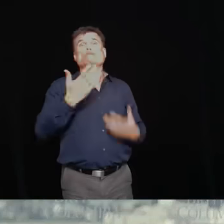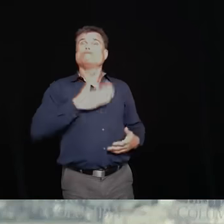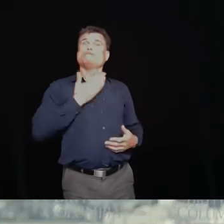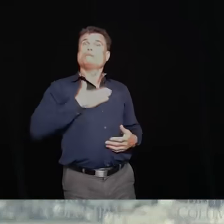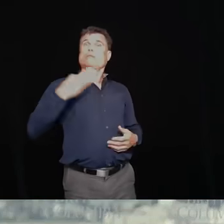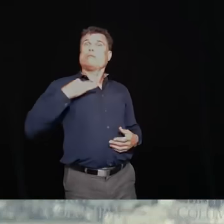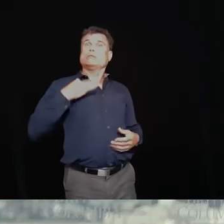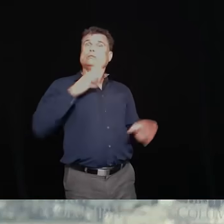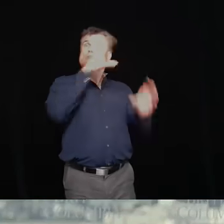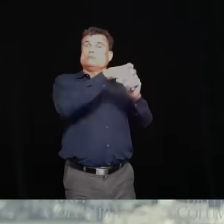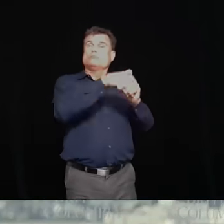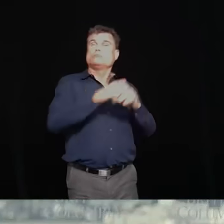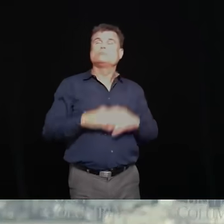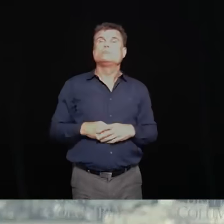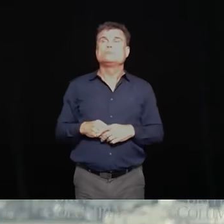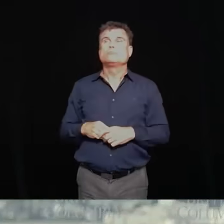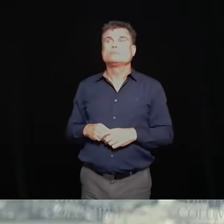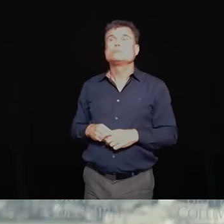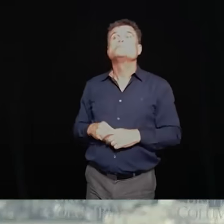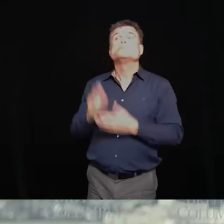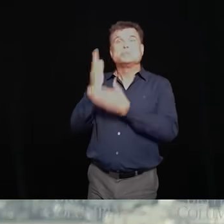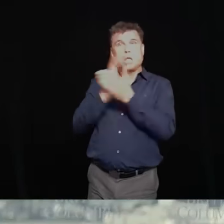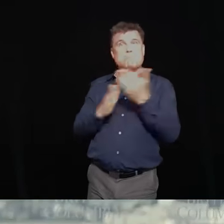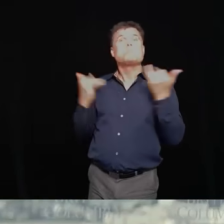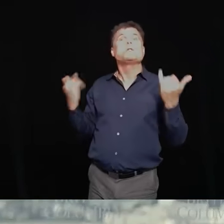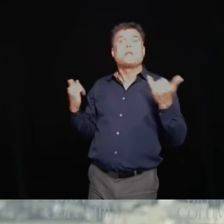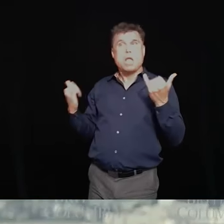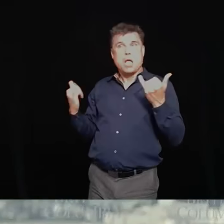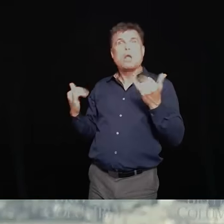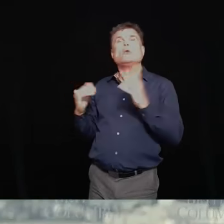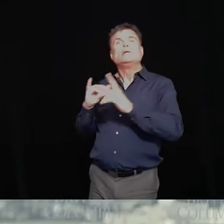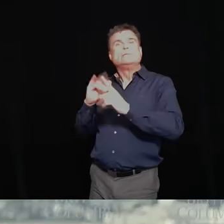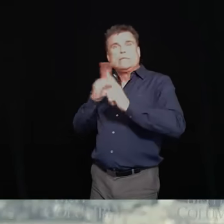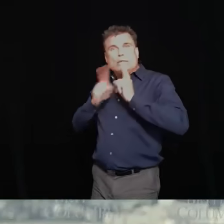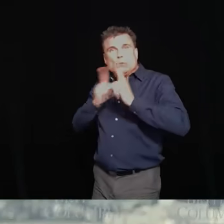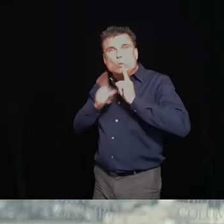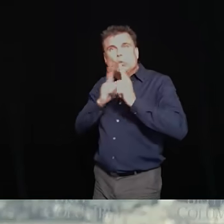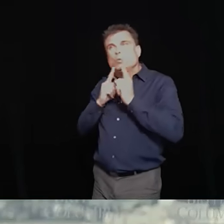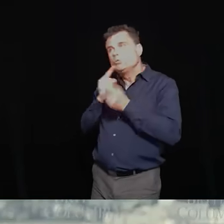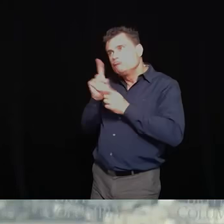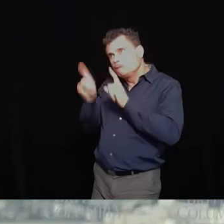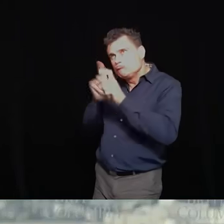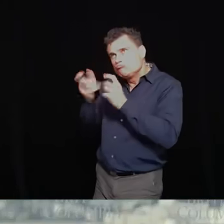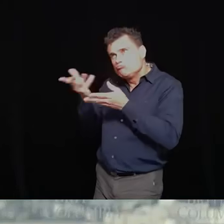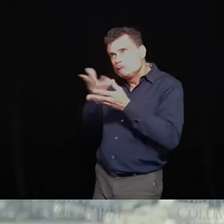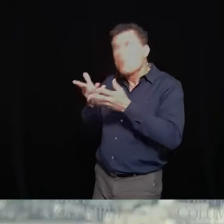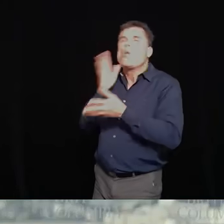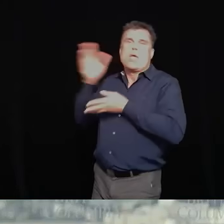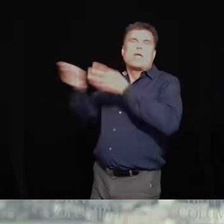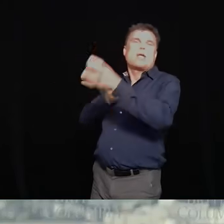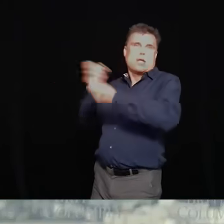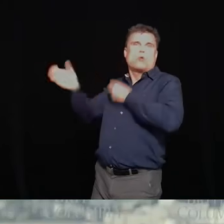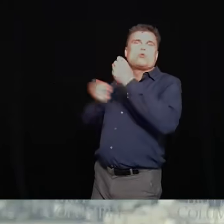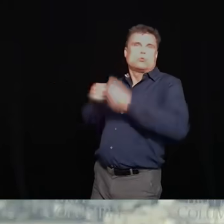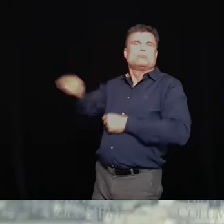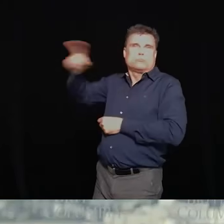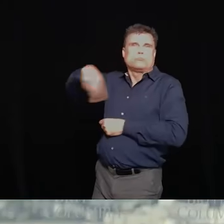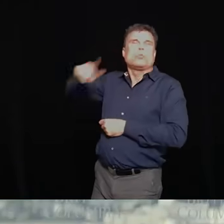contact tracing and in finding people who have been exposed so we can stop those transmissions. Now we have the choice.